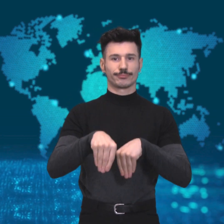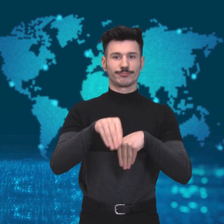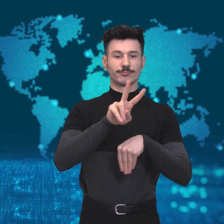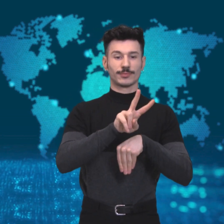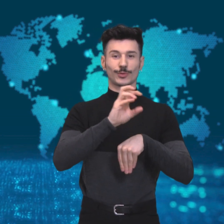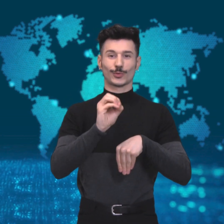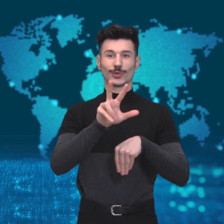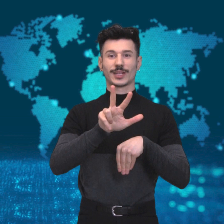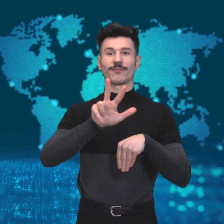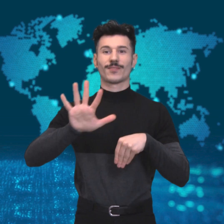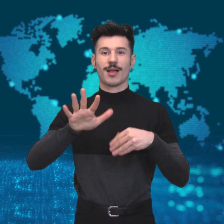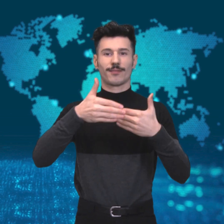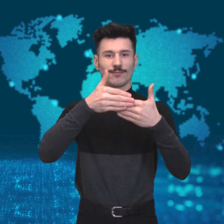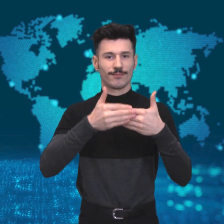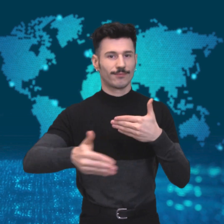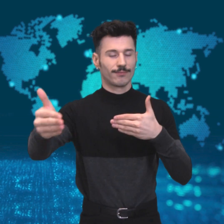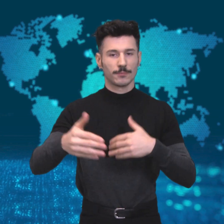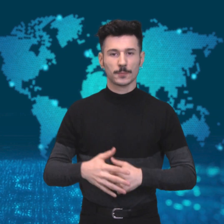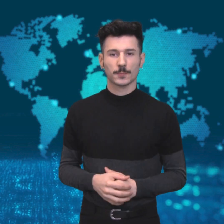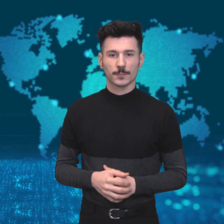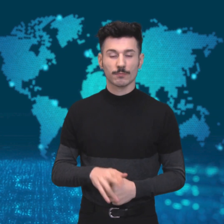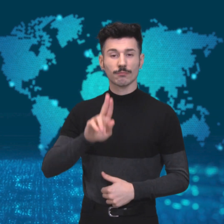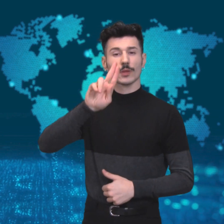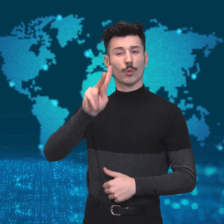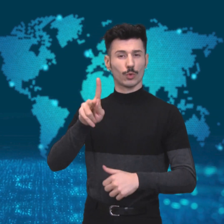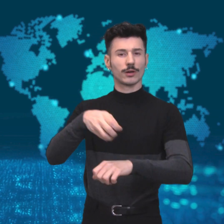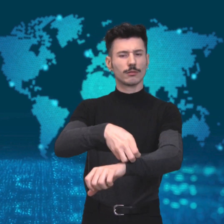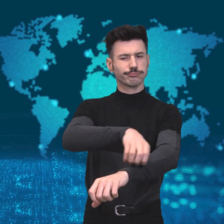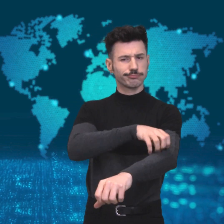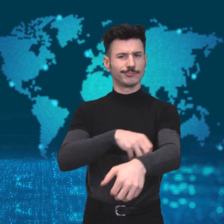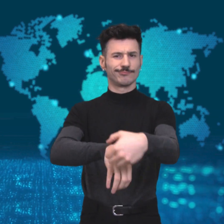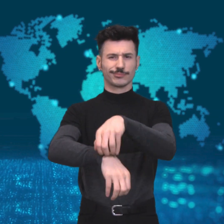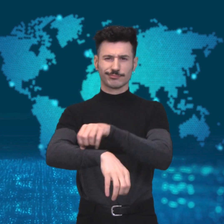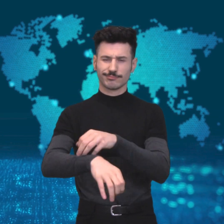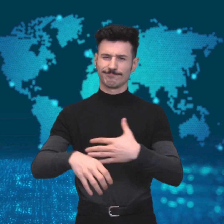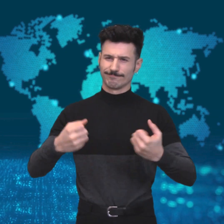They are stepping up efforts to reduce air